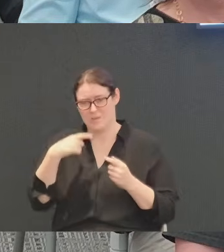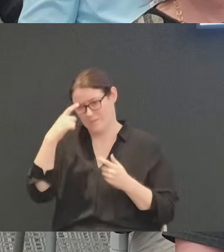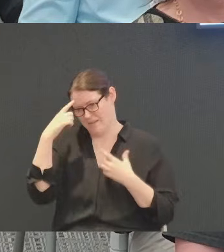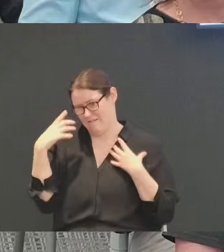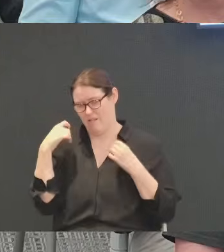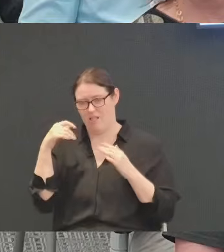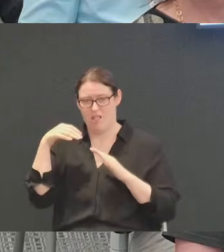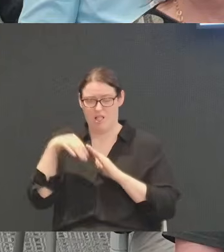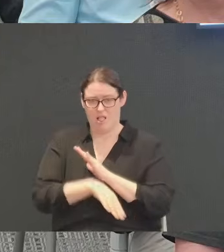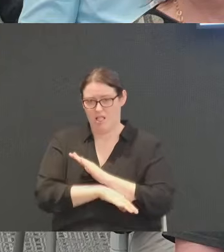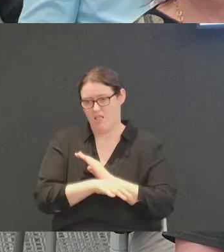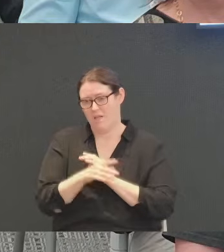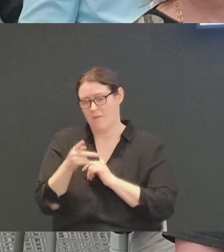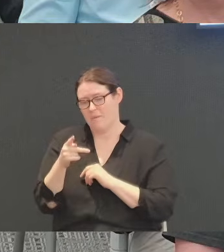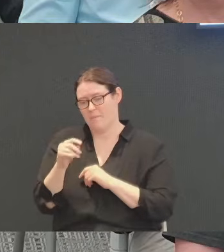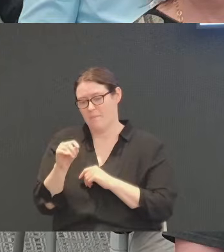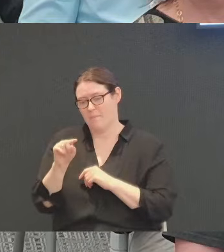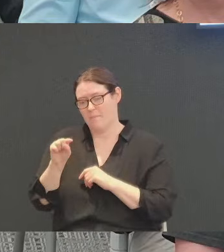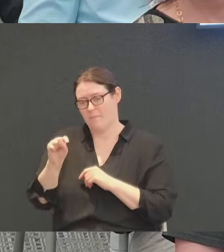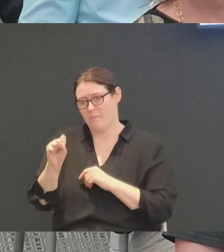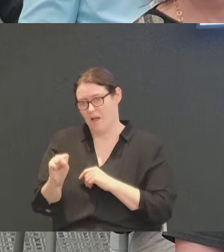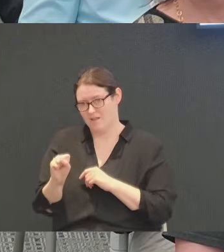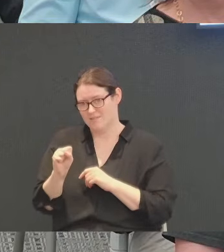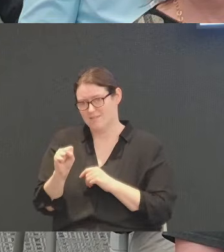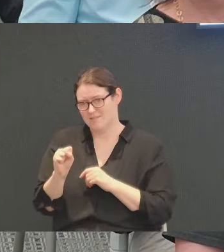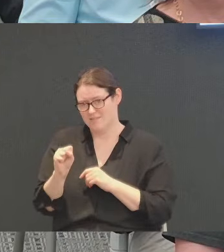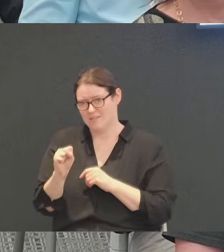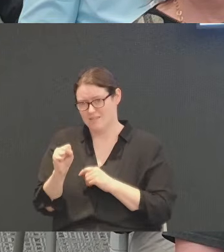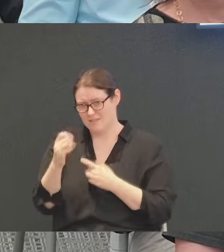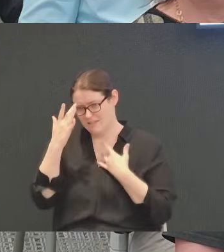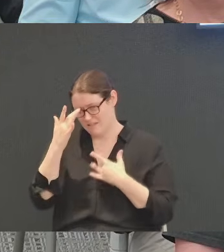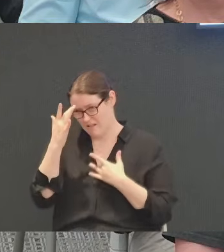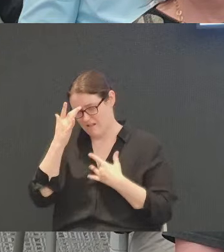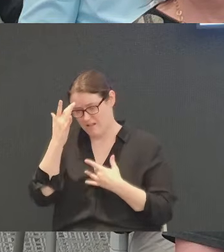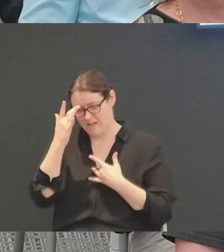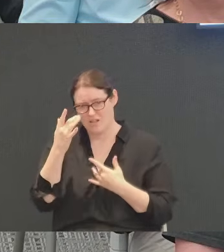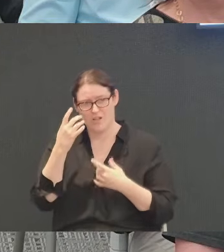of my postural orthostatic ticardia syndrome and it is hard to even look you guys in the